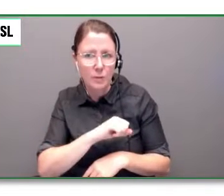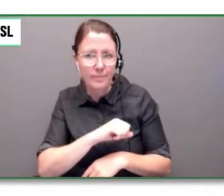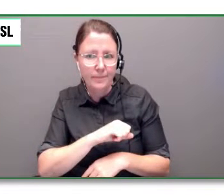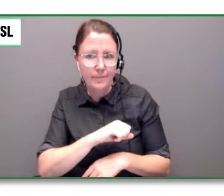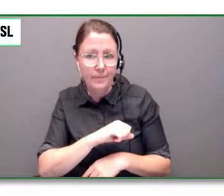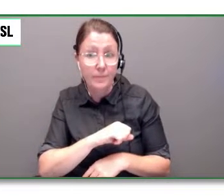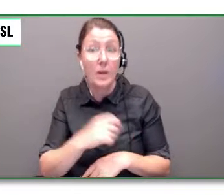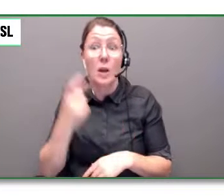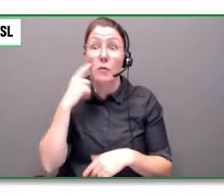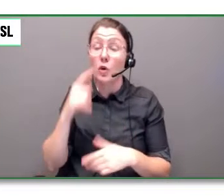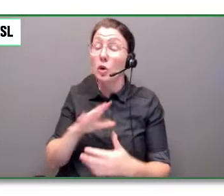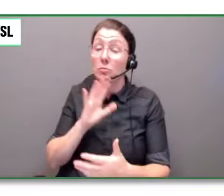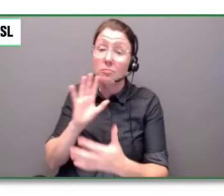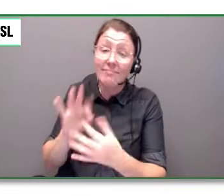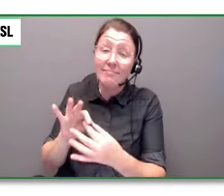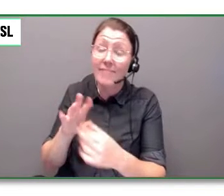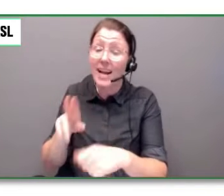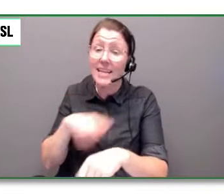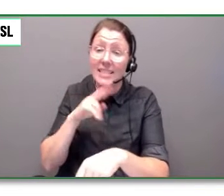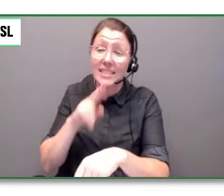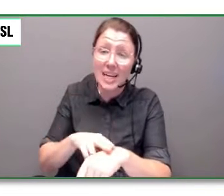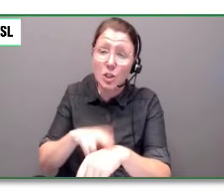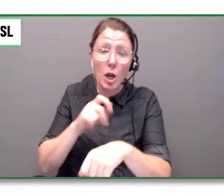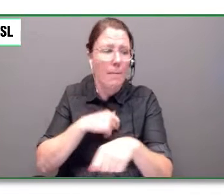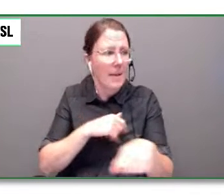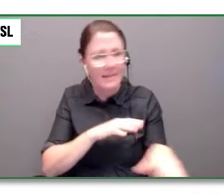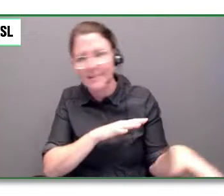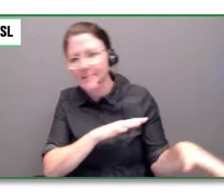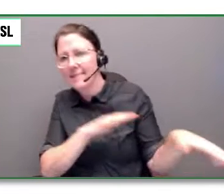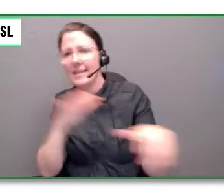accessing nature, that's the kind that's worth saving and preserving.